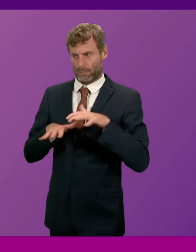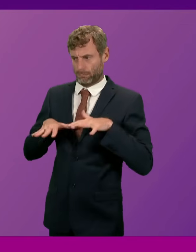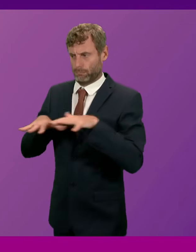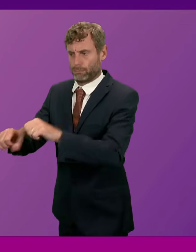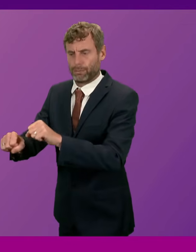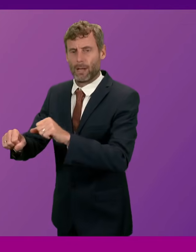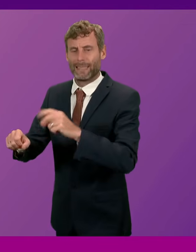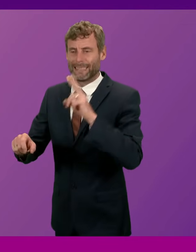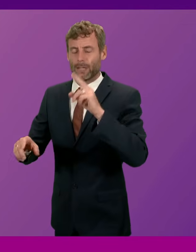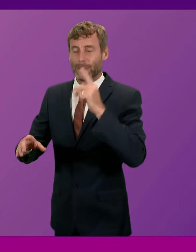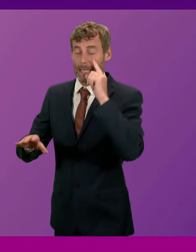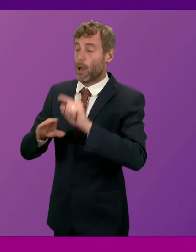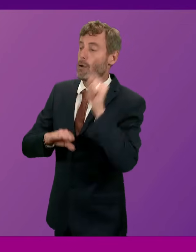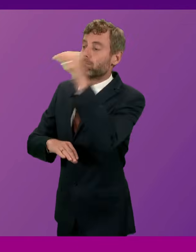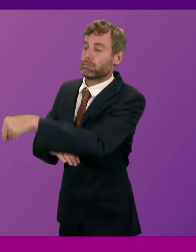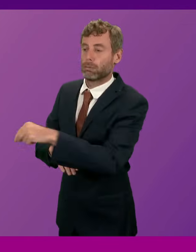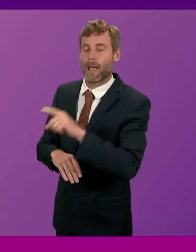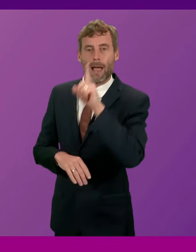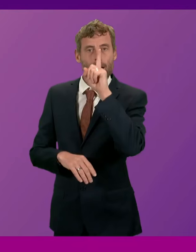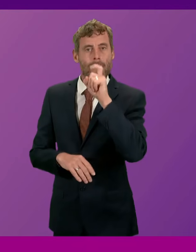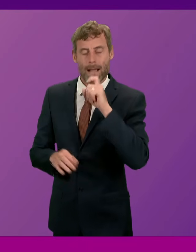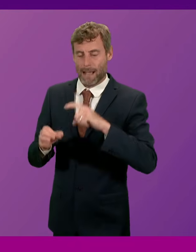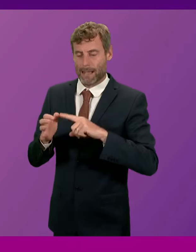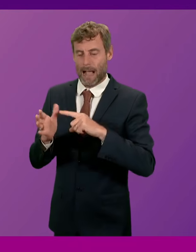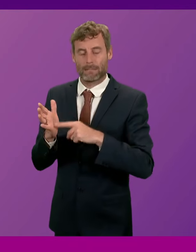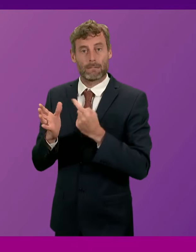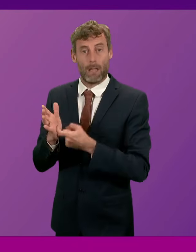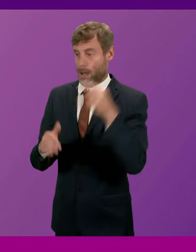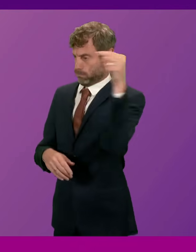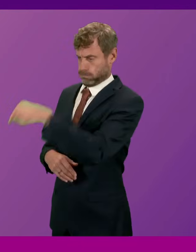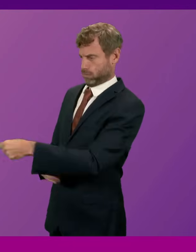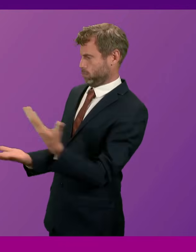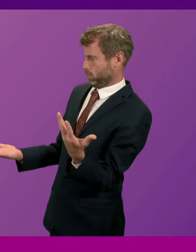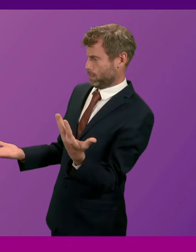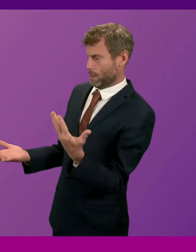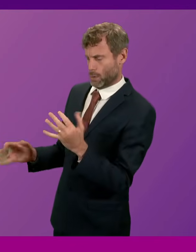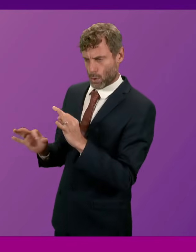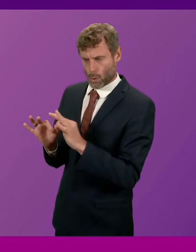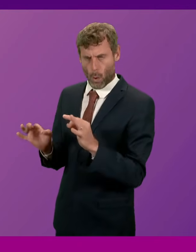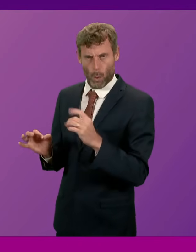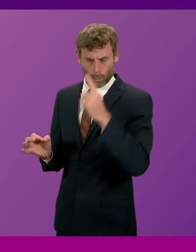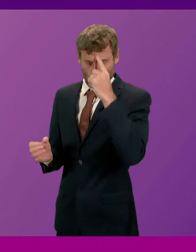Qatar—a state that is working to try to bring some degree of peace to the situation in the